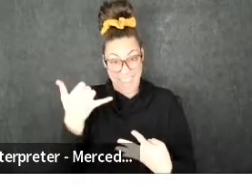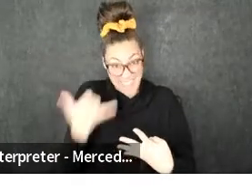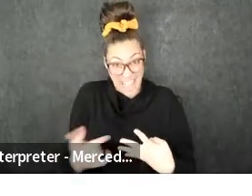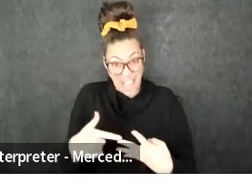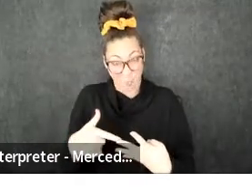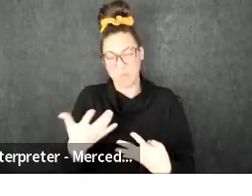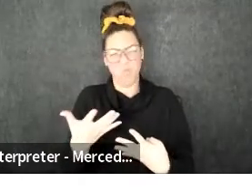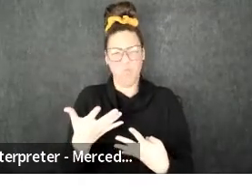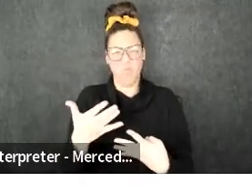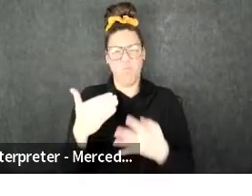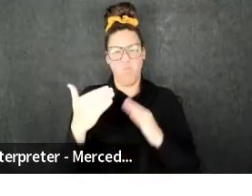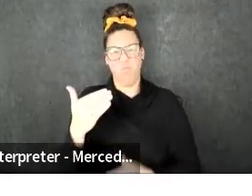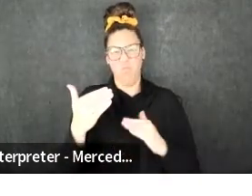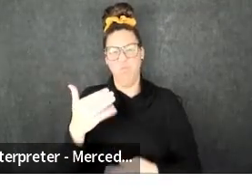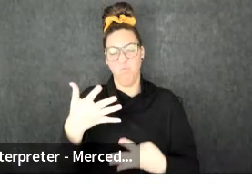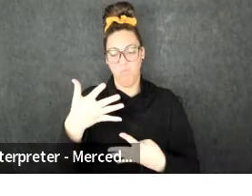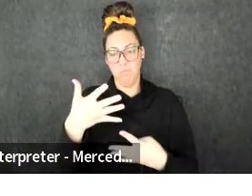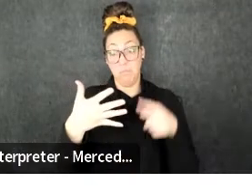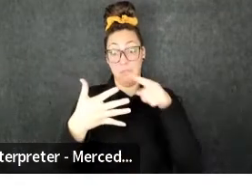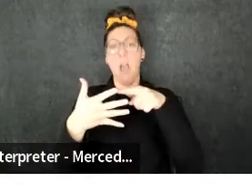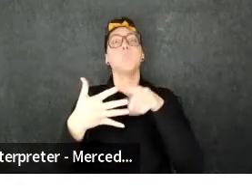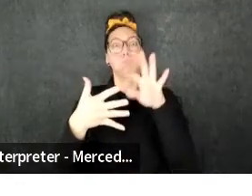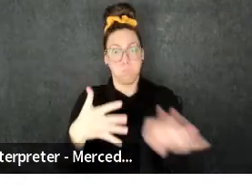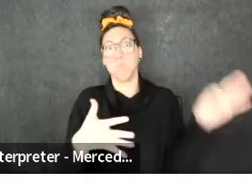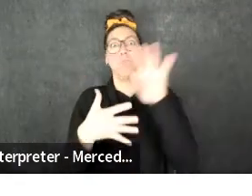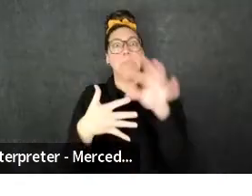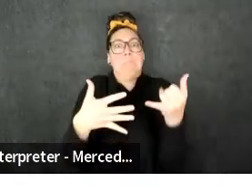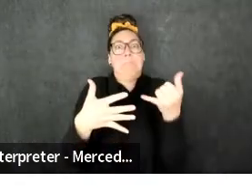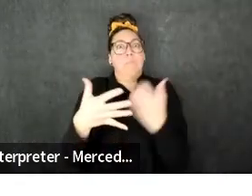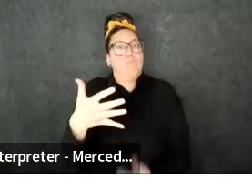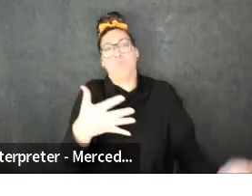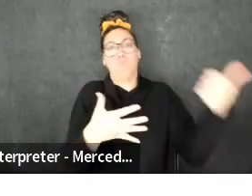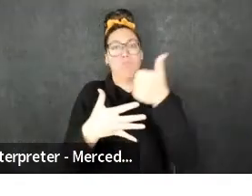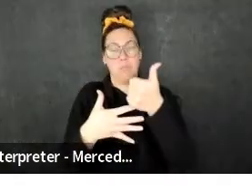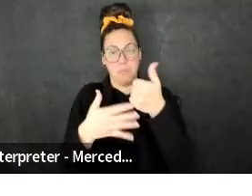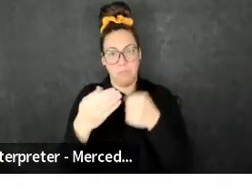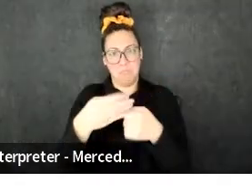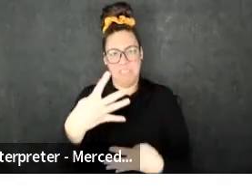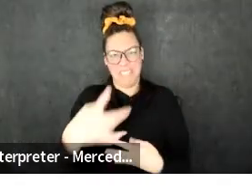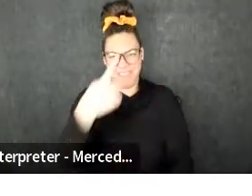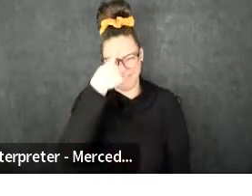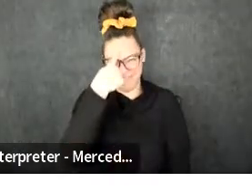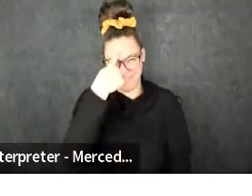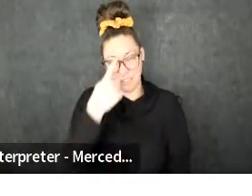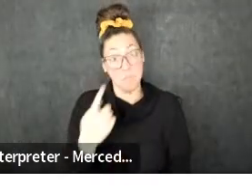So I'd like to do a lot of different stuff, but I need to dig out through this semester